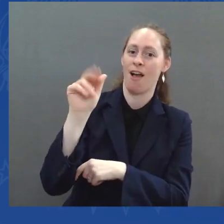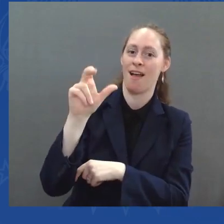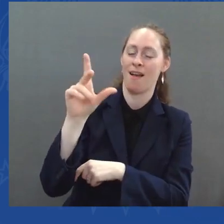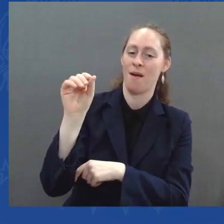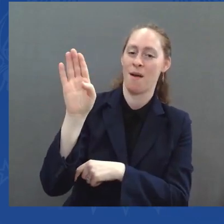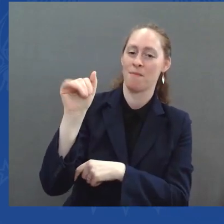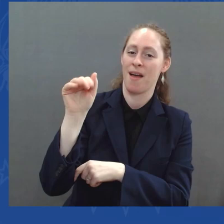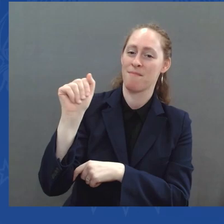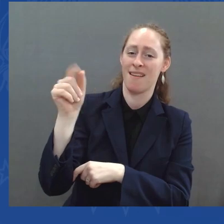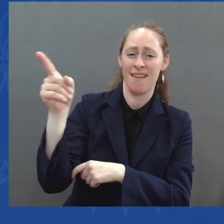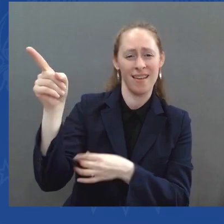I'm going to use one.